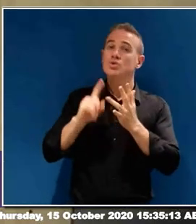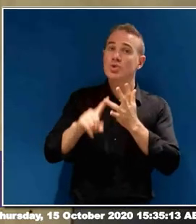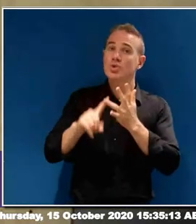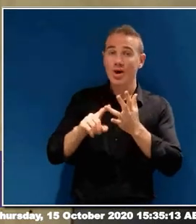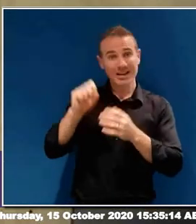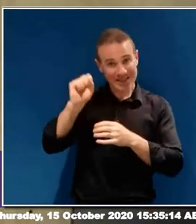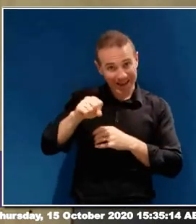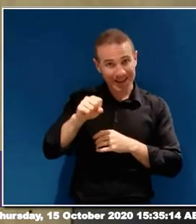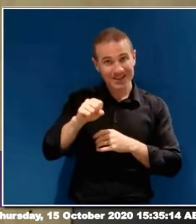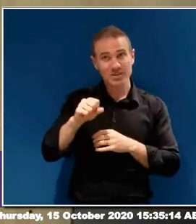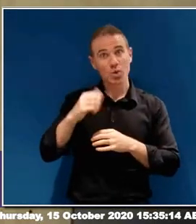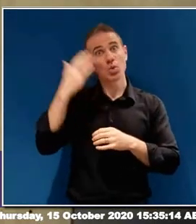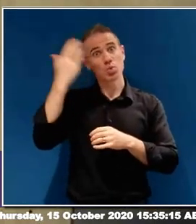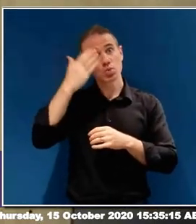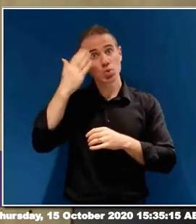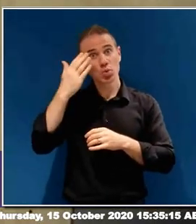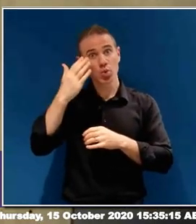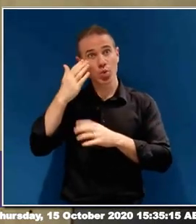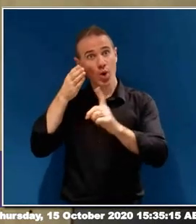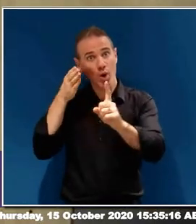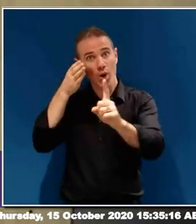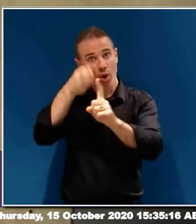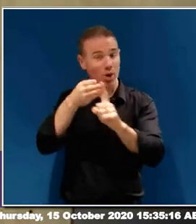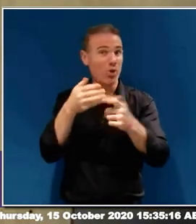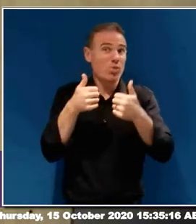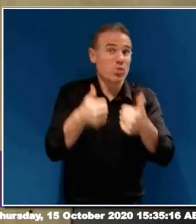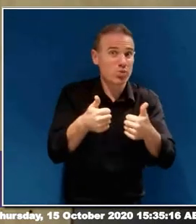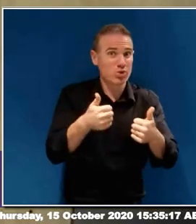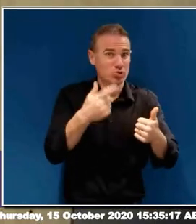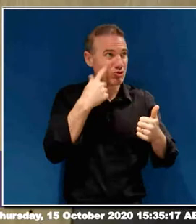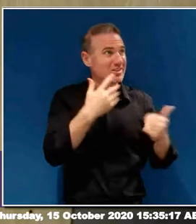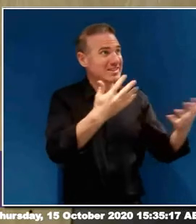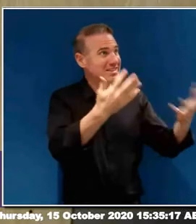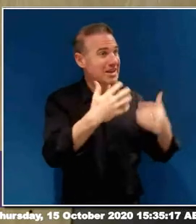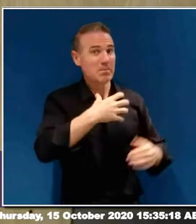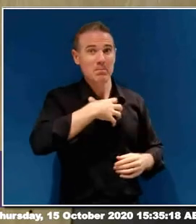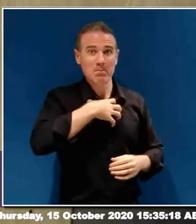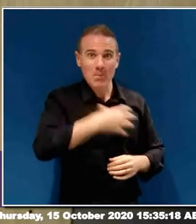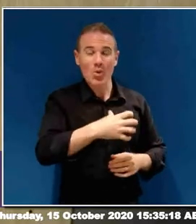this child, but the forward thinking and the big picture isn't there.